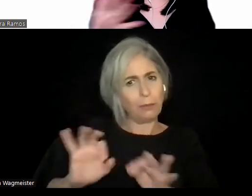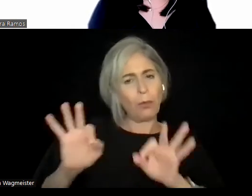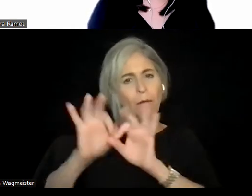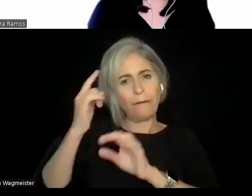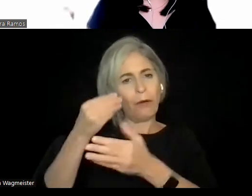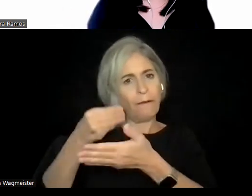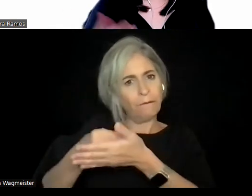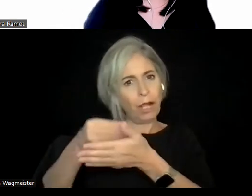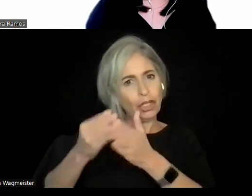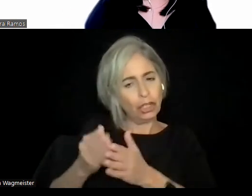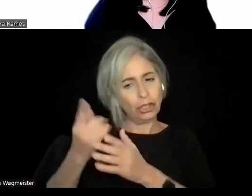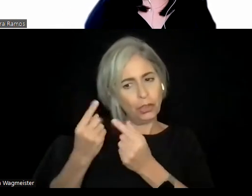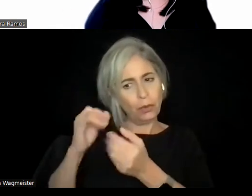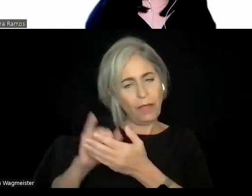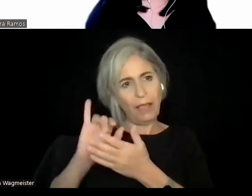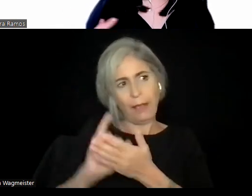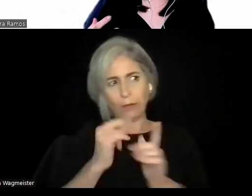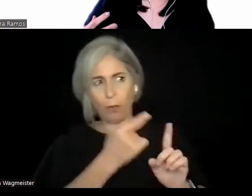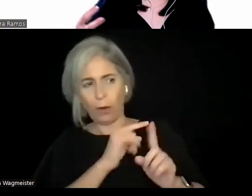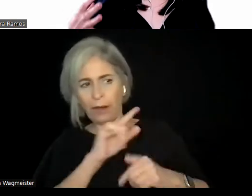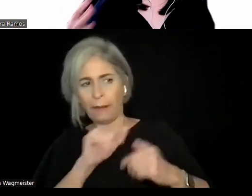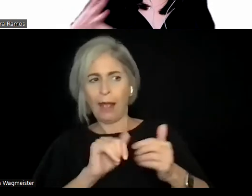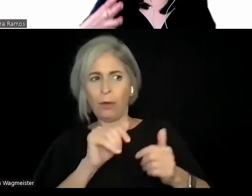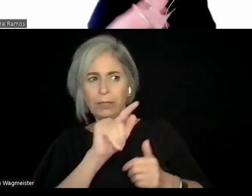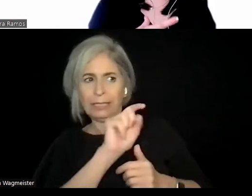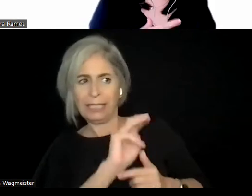study, what it would take for them fob able to participate, its